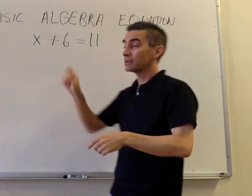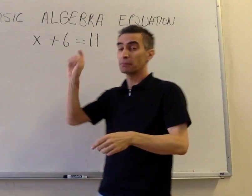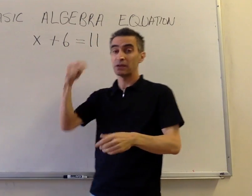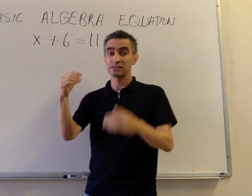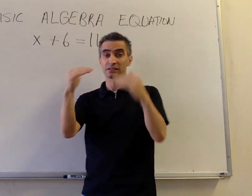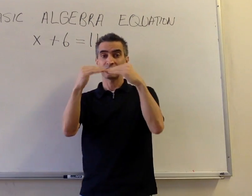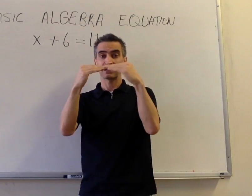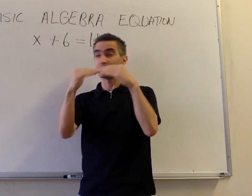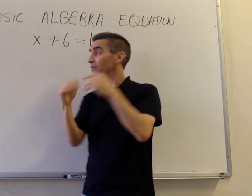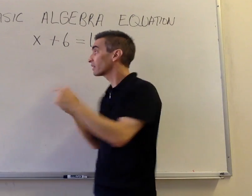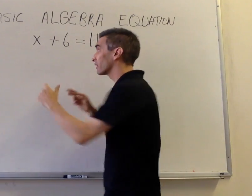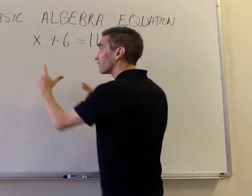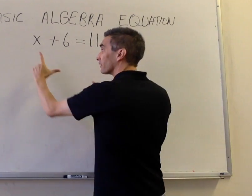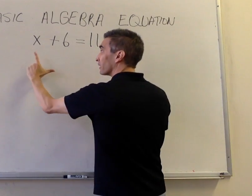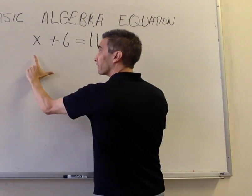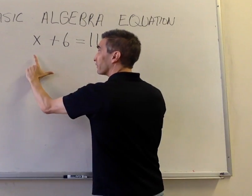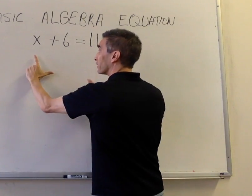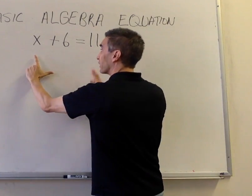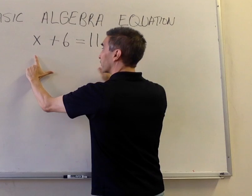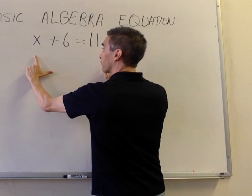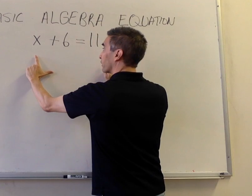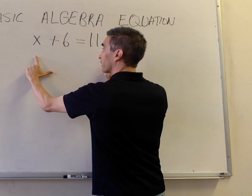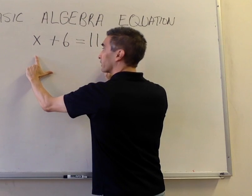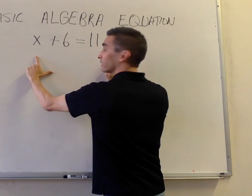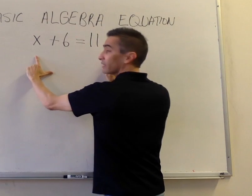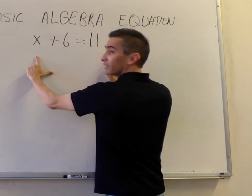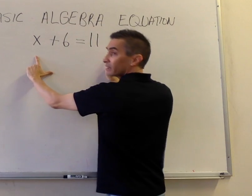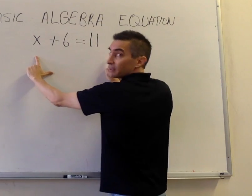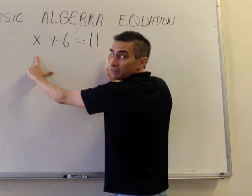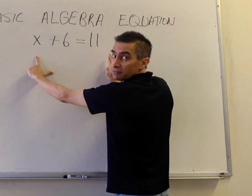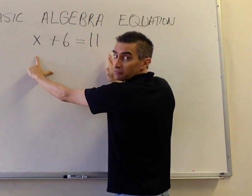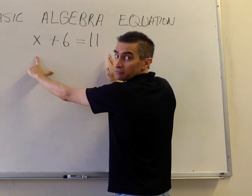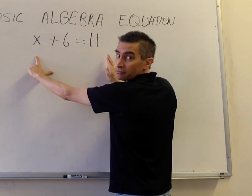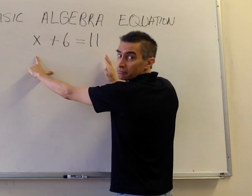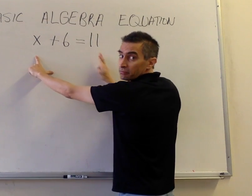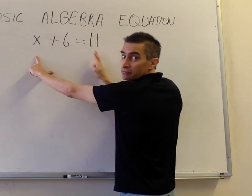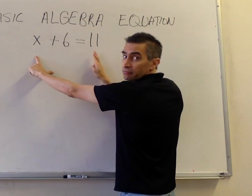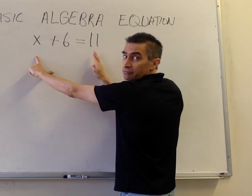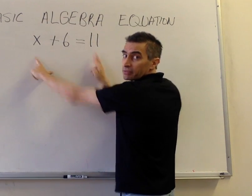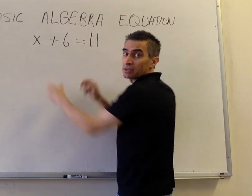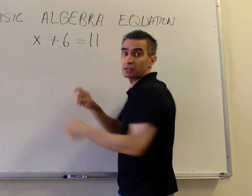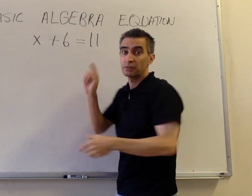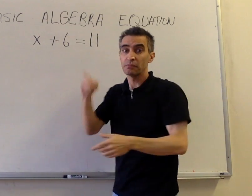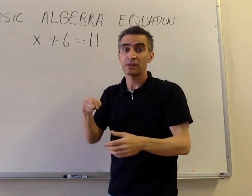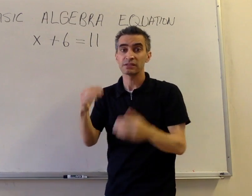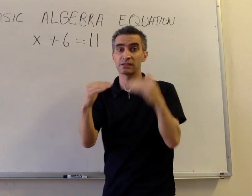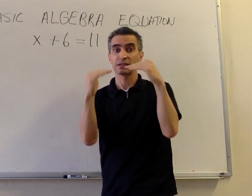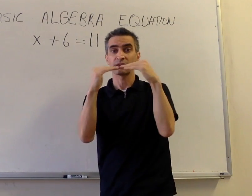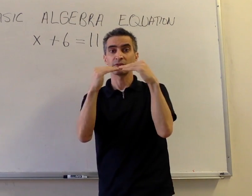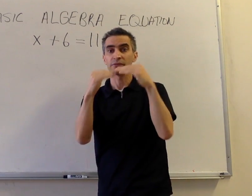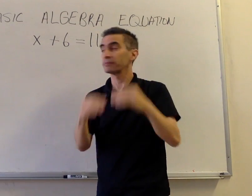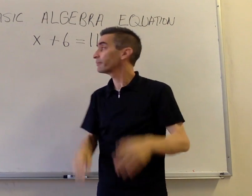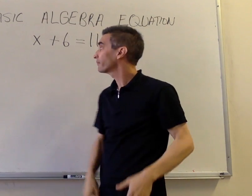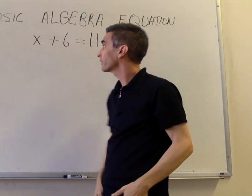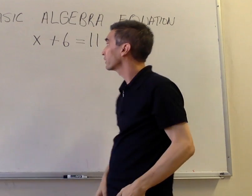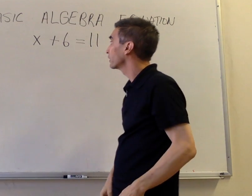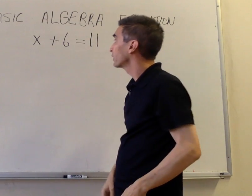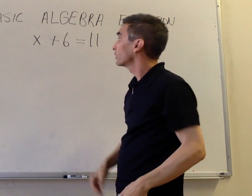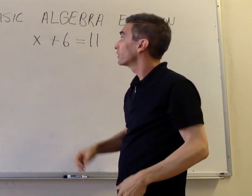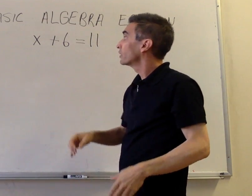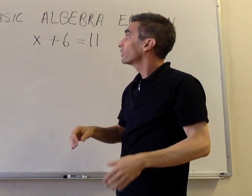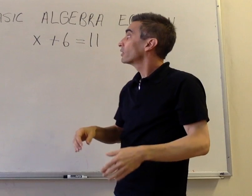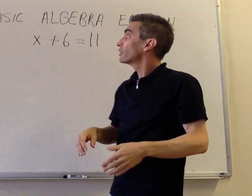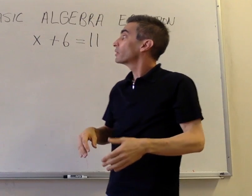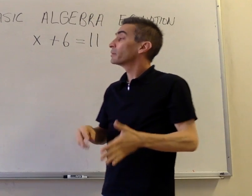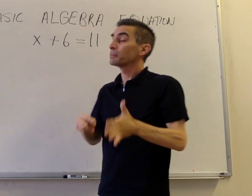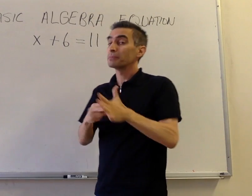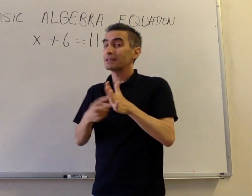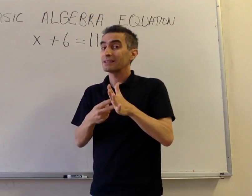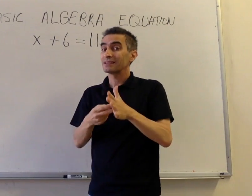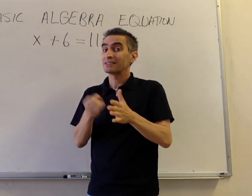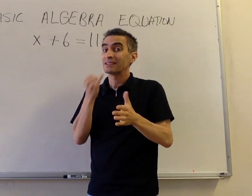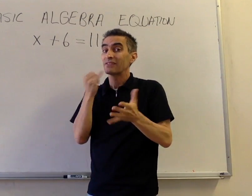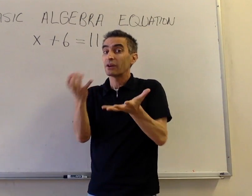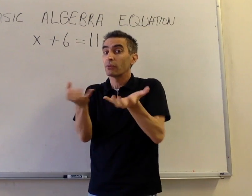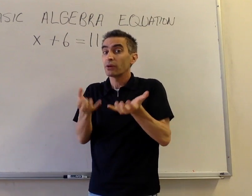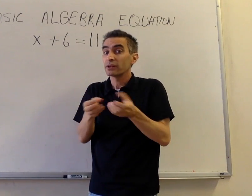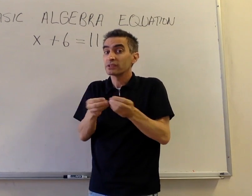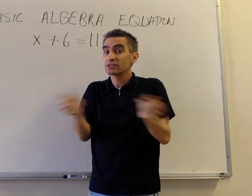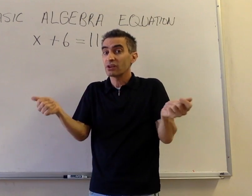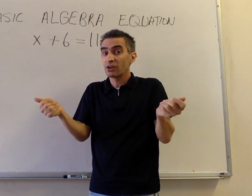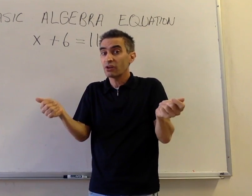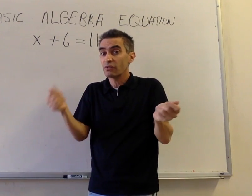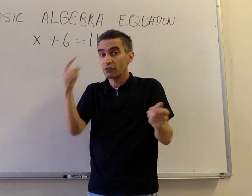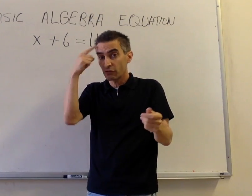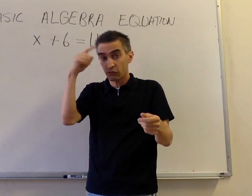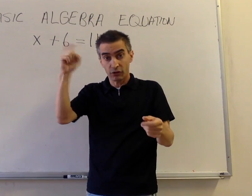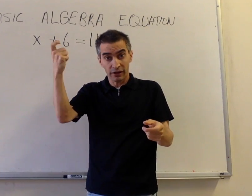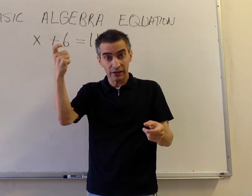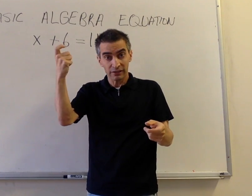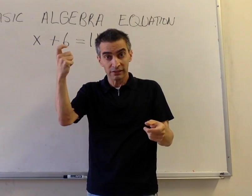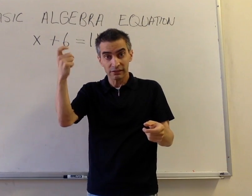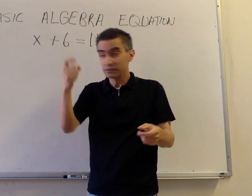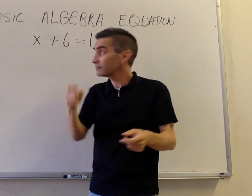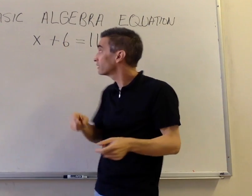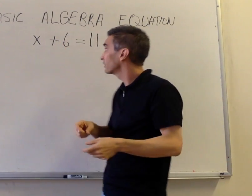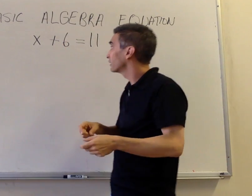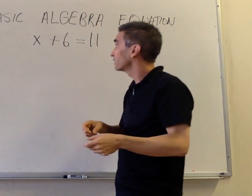be a mistake. Both sides must be equal. This means if we want to solve for 'x', we can